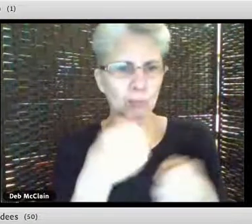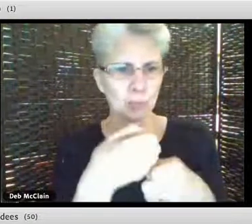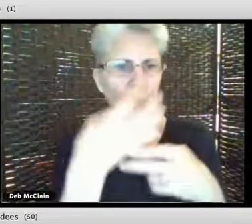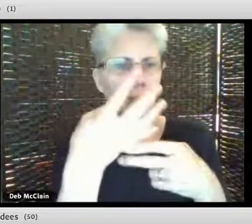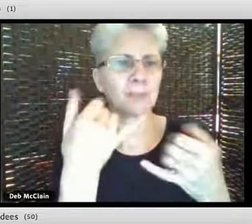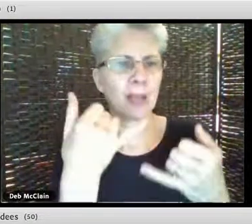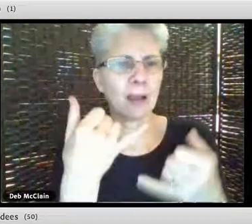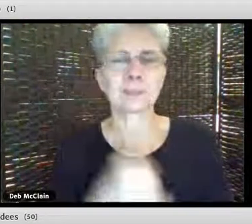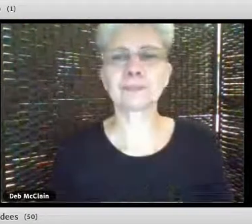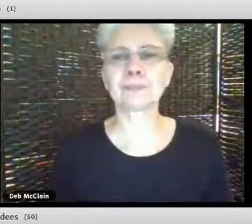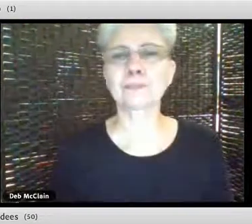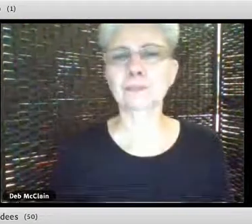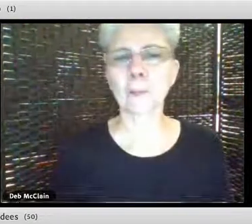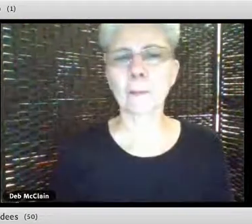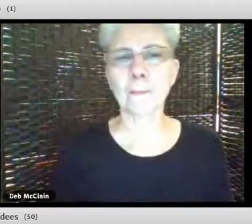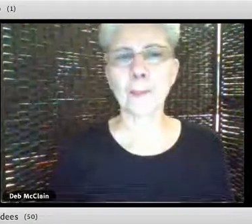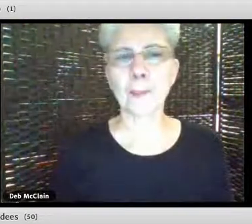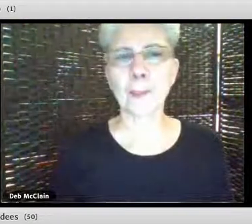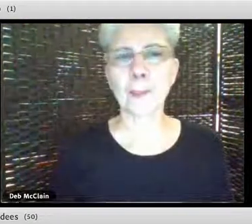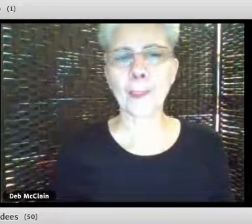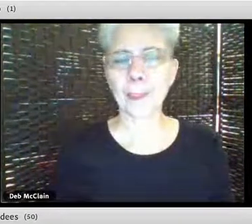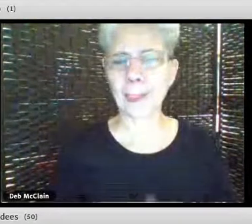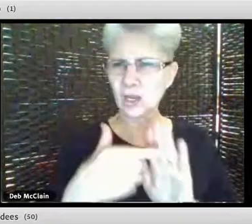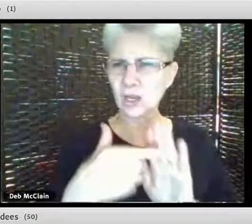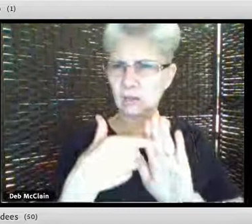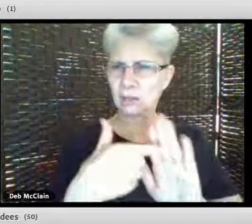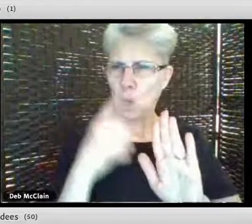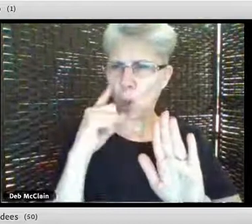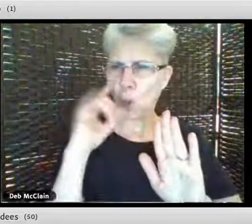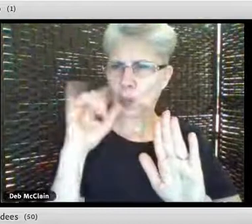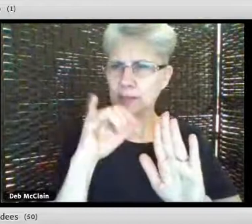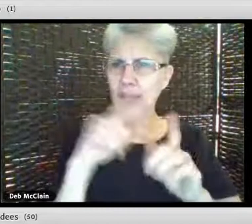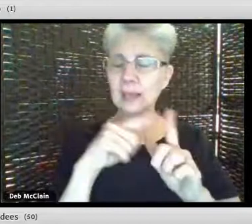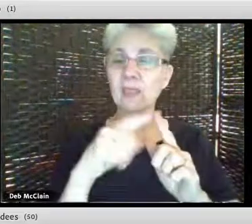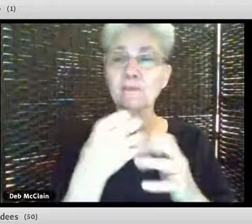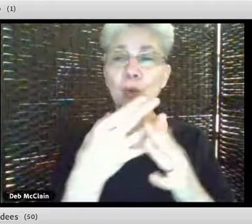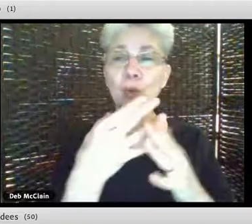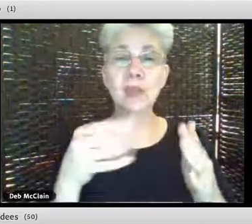So we're going to go and look at that,